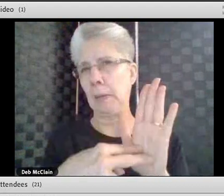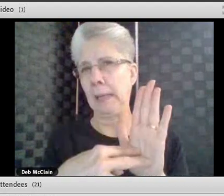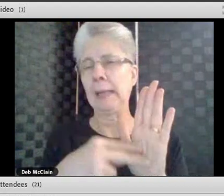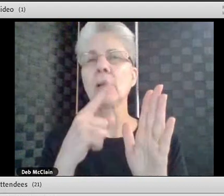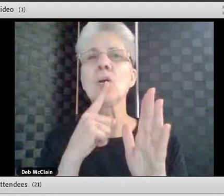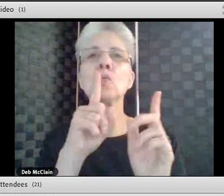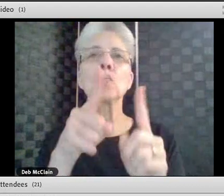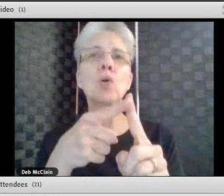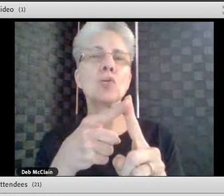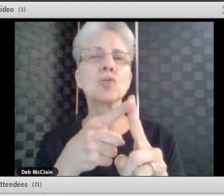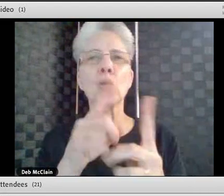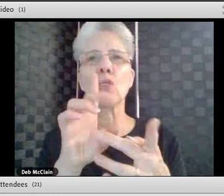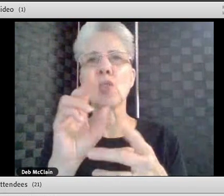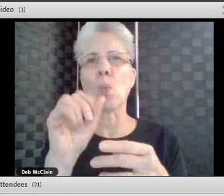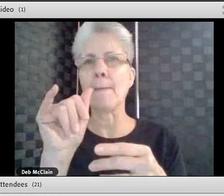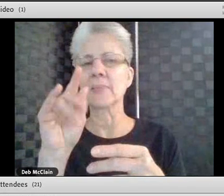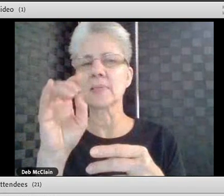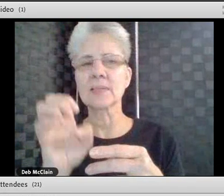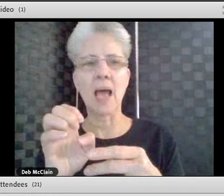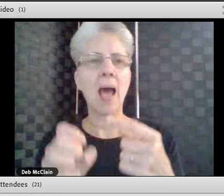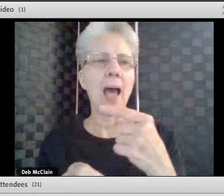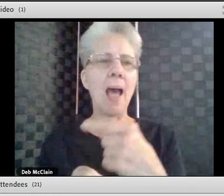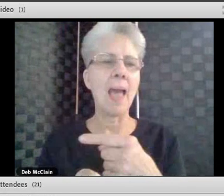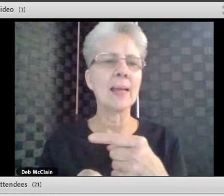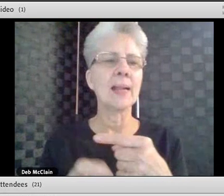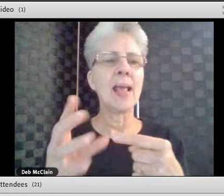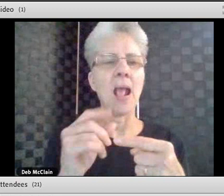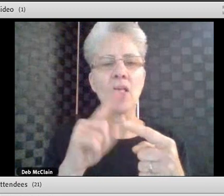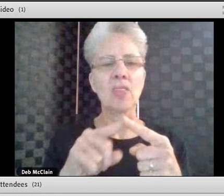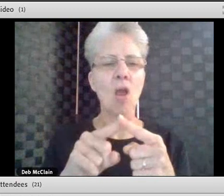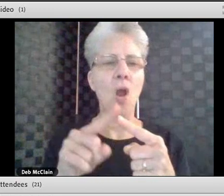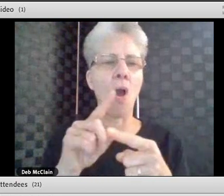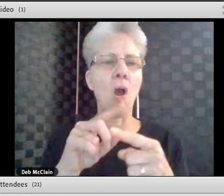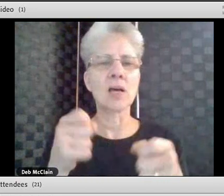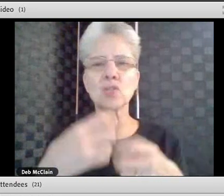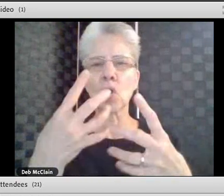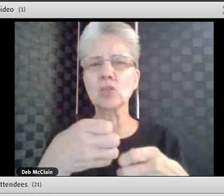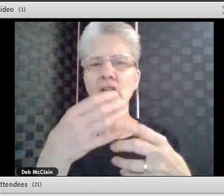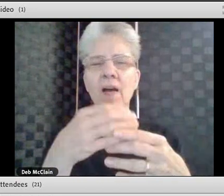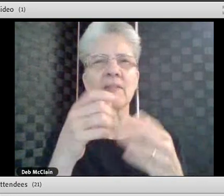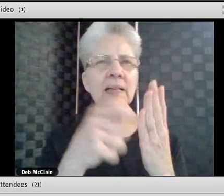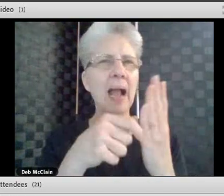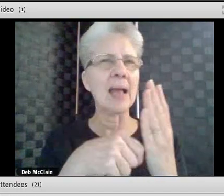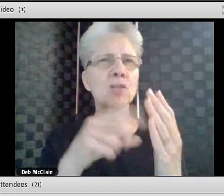so it's just really a quick read. You can go to the web guides community, and there are -- Do a search.